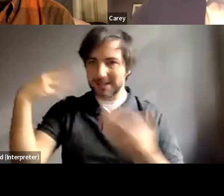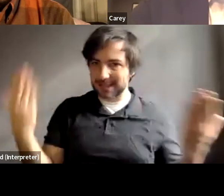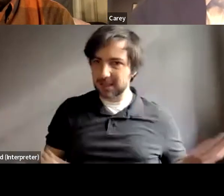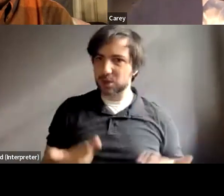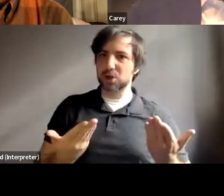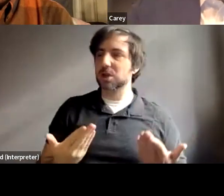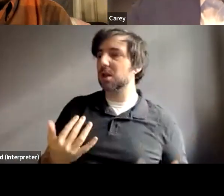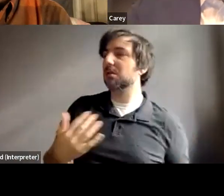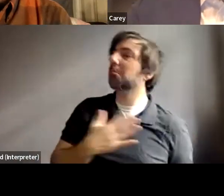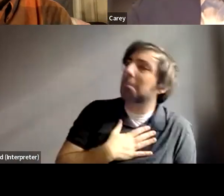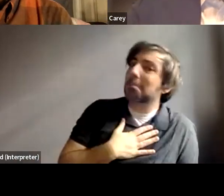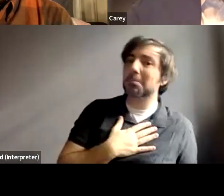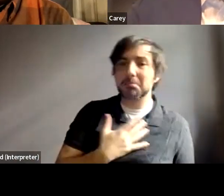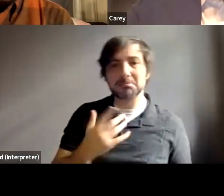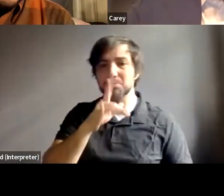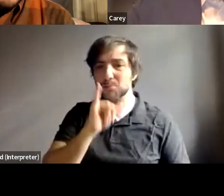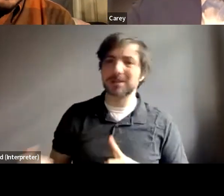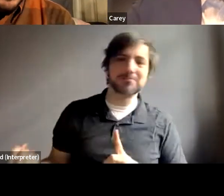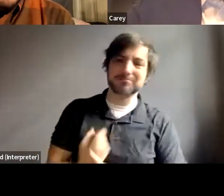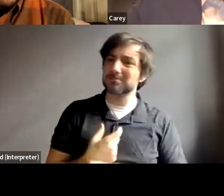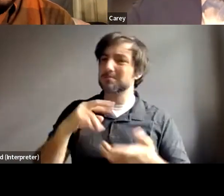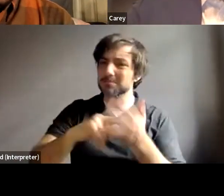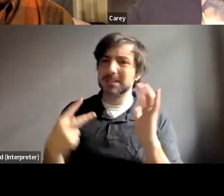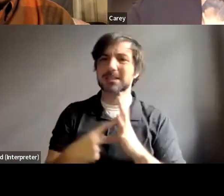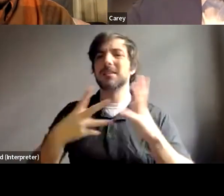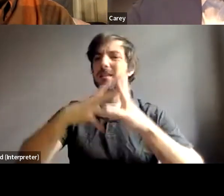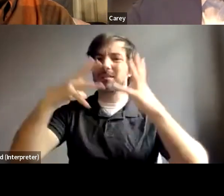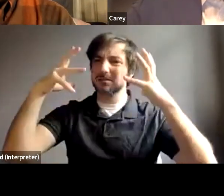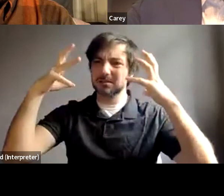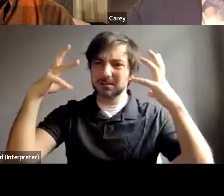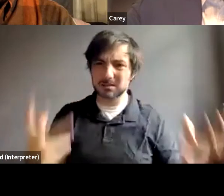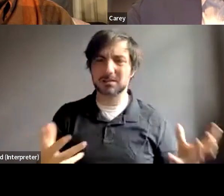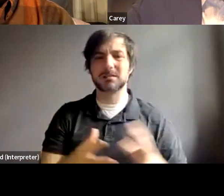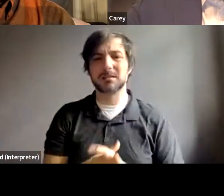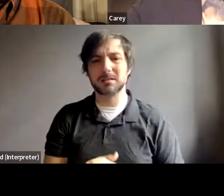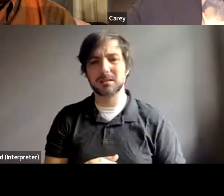. As far as I'm concerned, as long as we are making advance